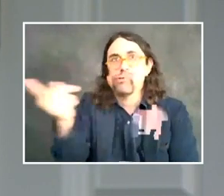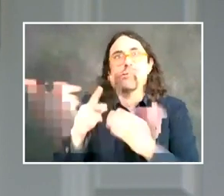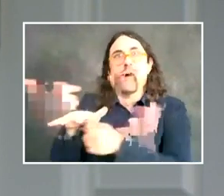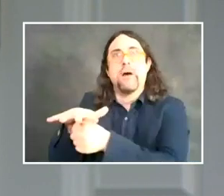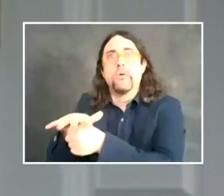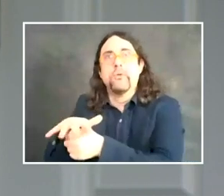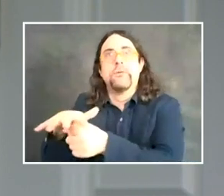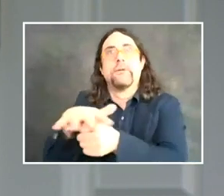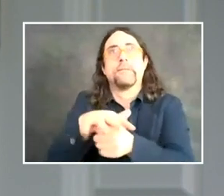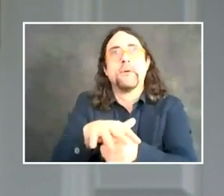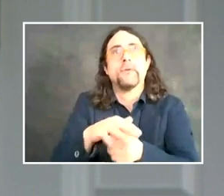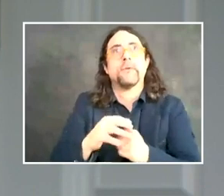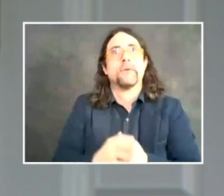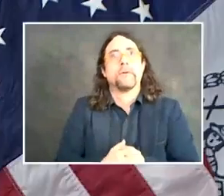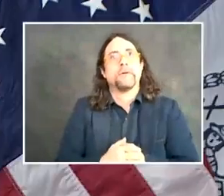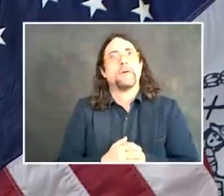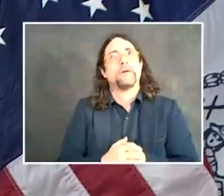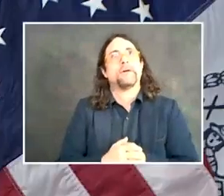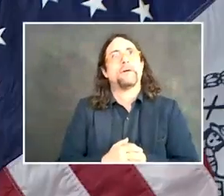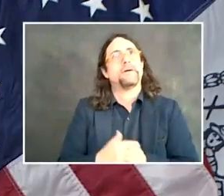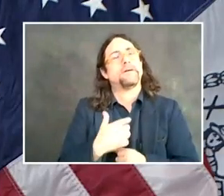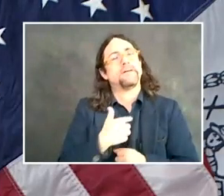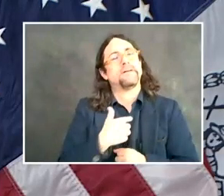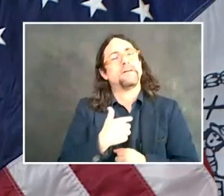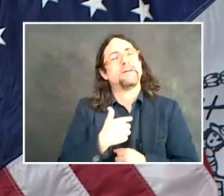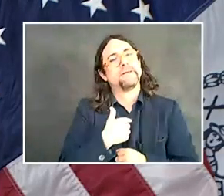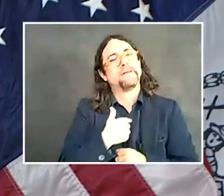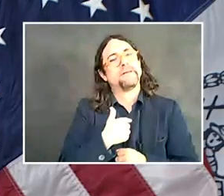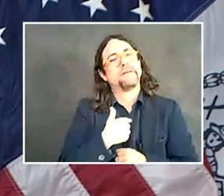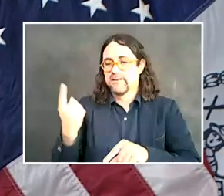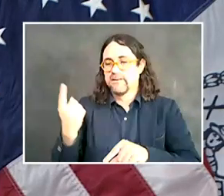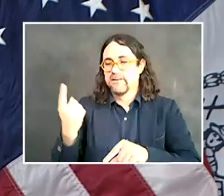CATASTROPHIC EFFECTS ON OUR MEMBERSHIP, AND REALLY NEW